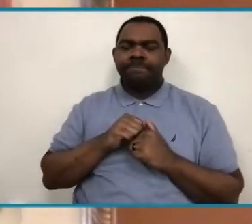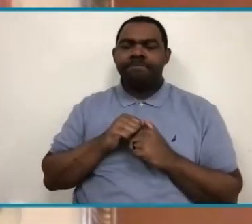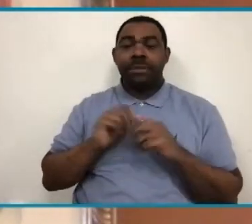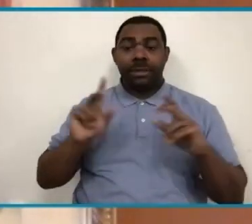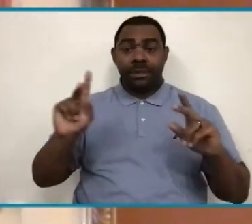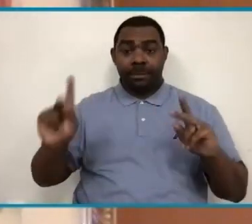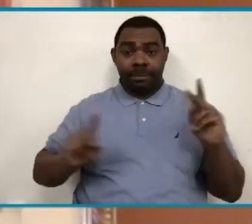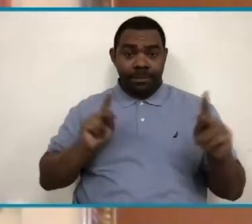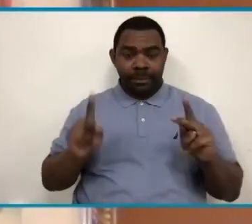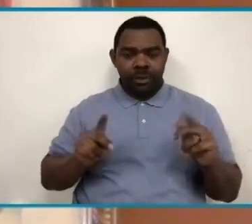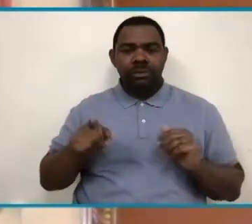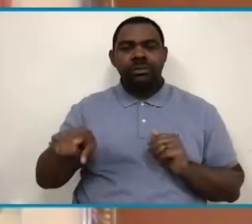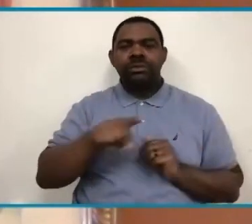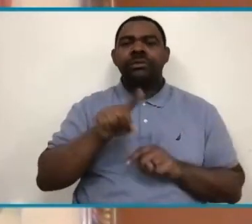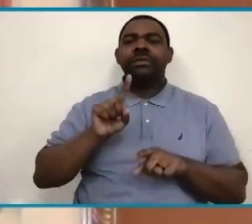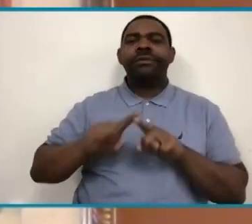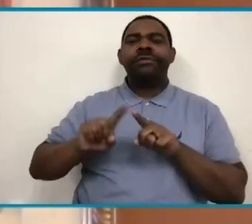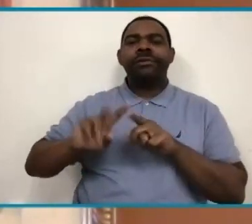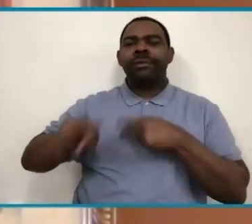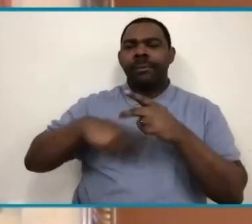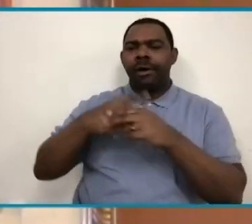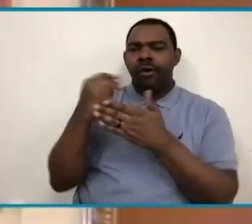of artwork in between.